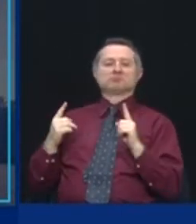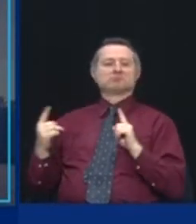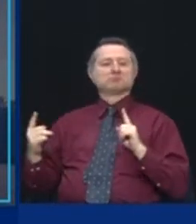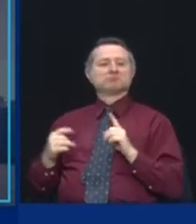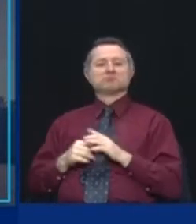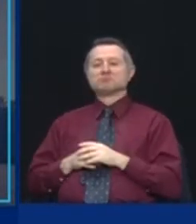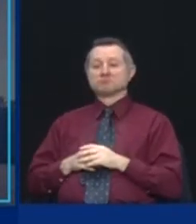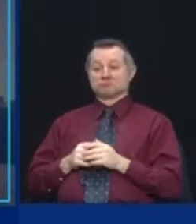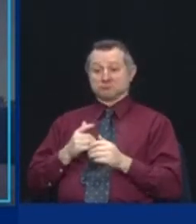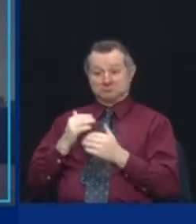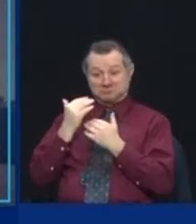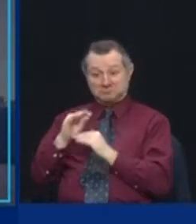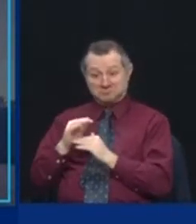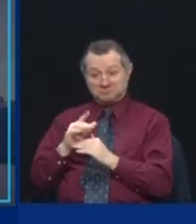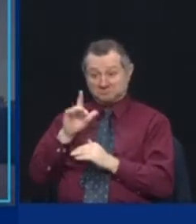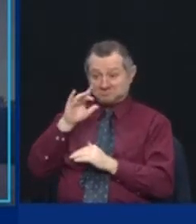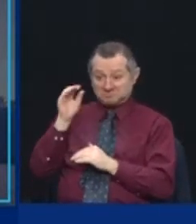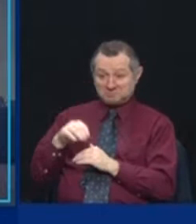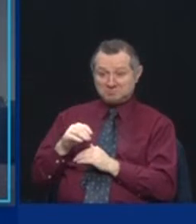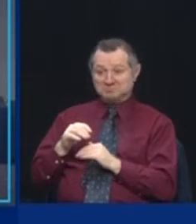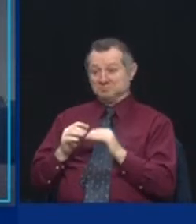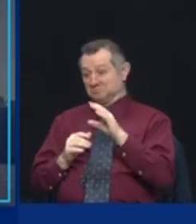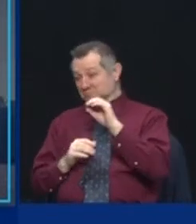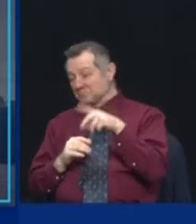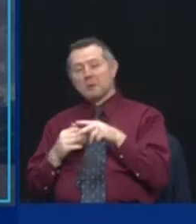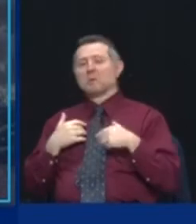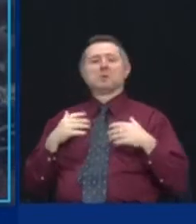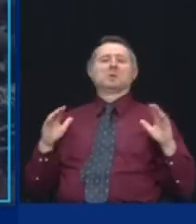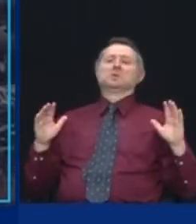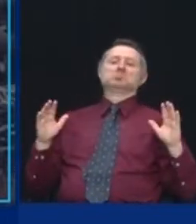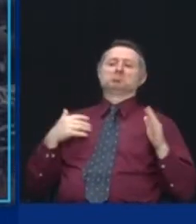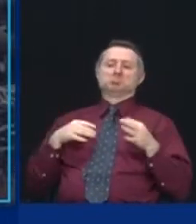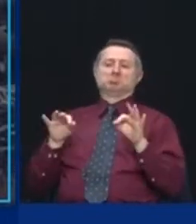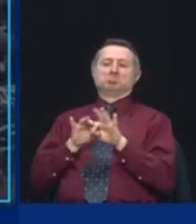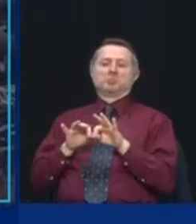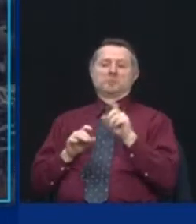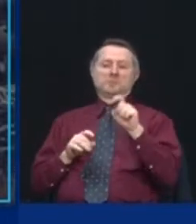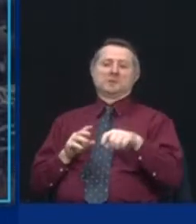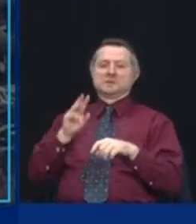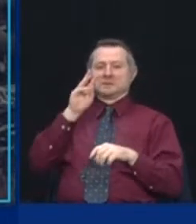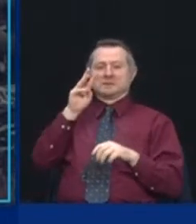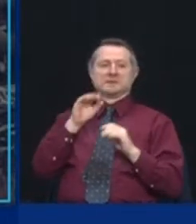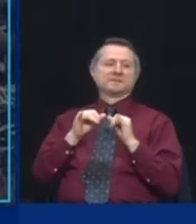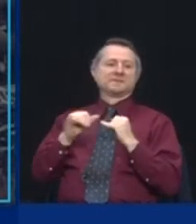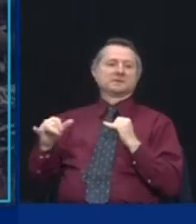SOCIAL DISTANCING GUIDELINES. THAT'S REALLY THE CAPACITY